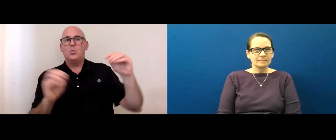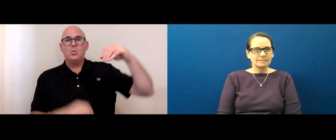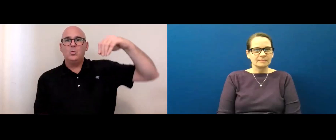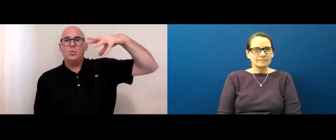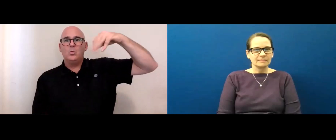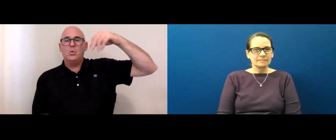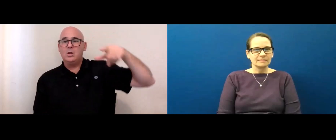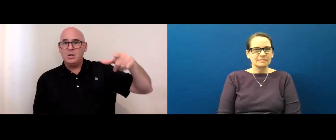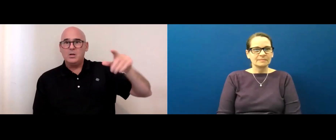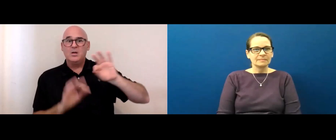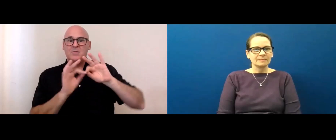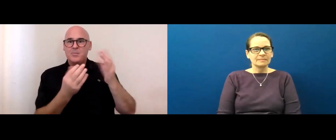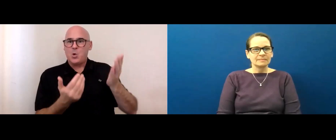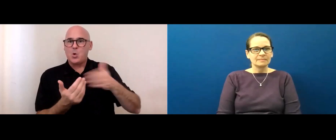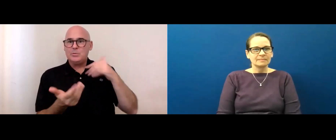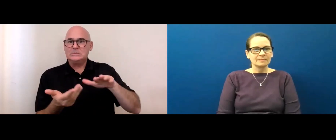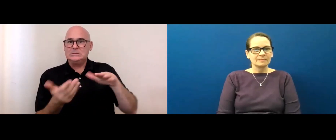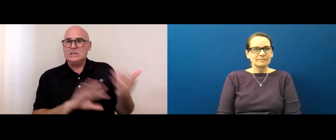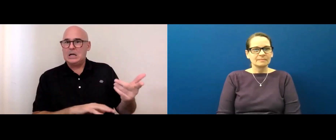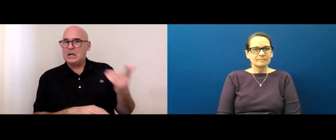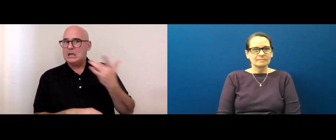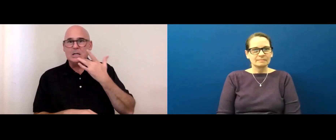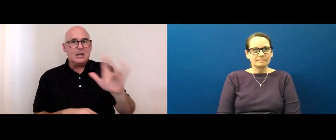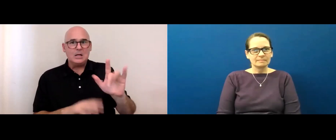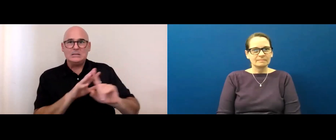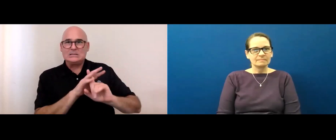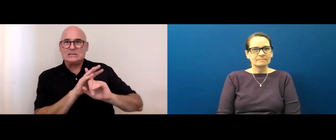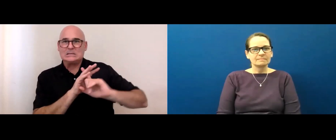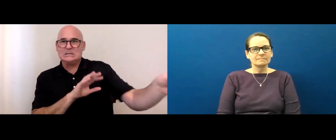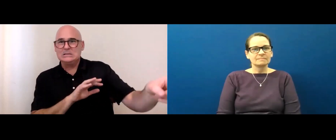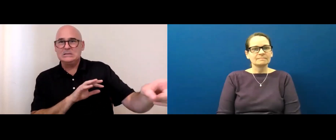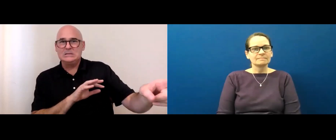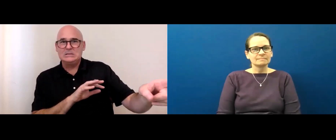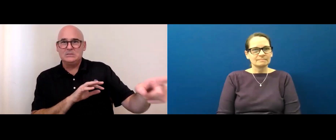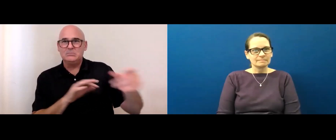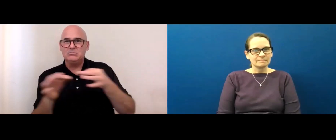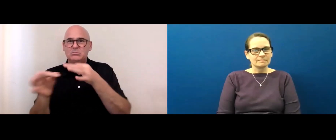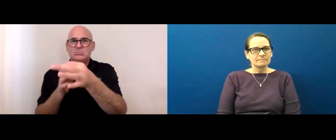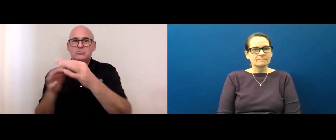didn't have a fire alarm in the room they almost died you know luckily they escaped